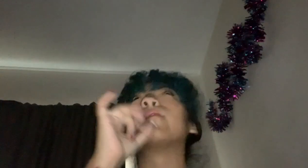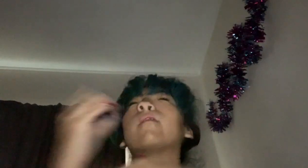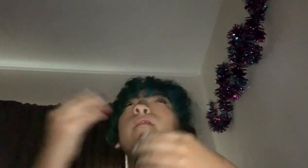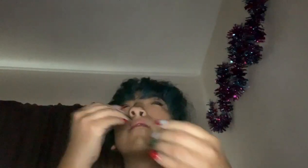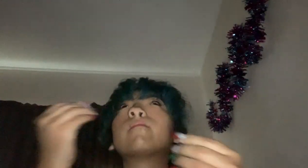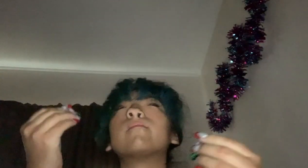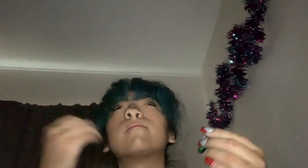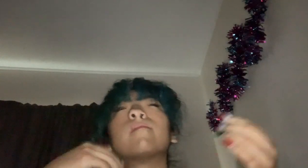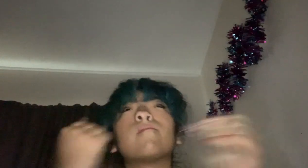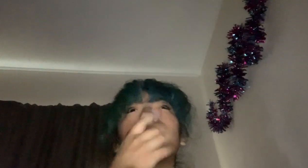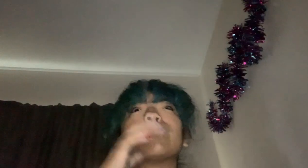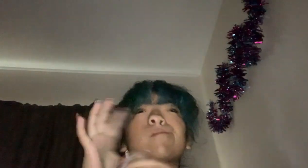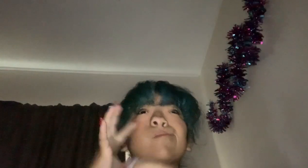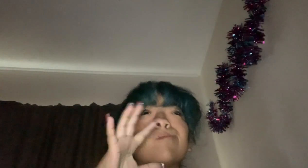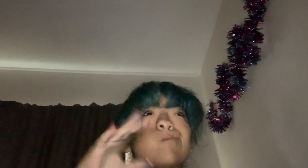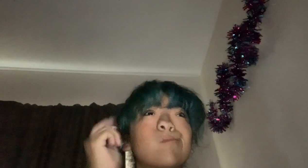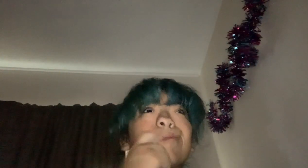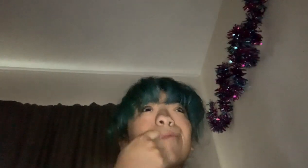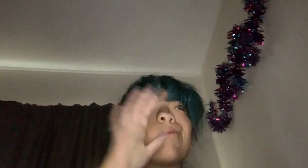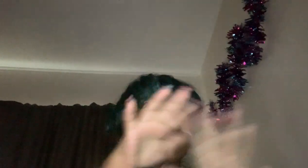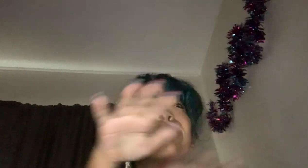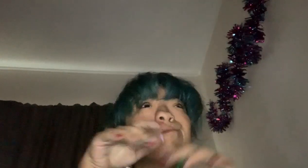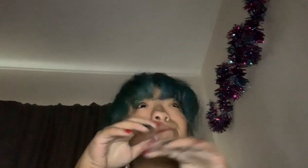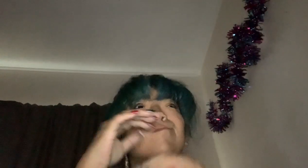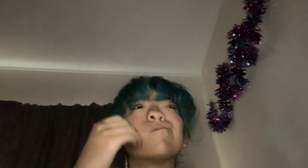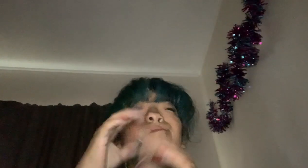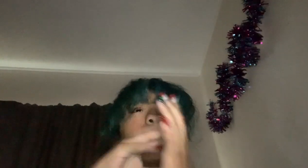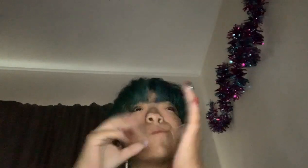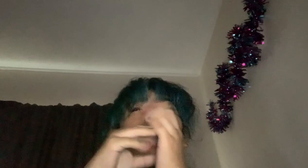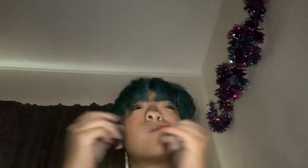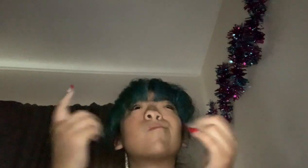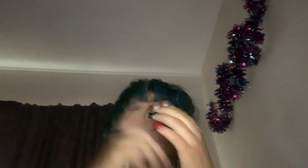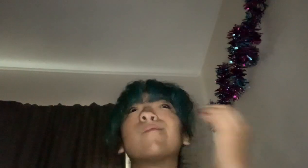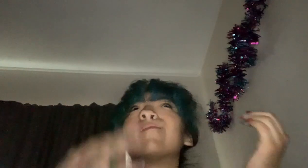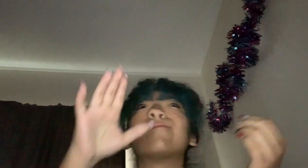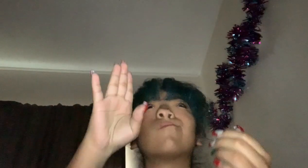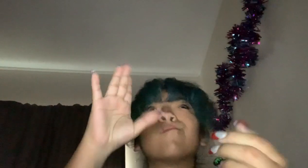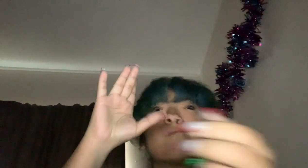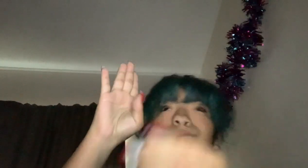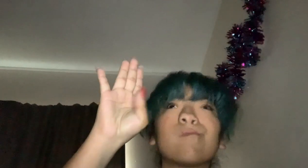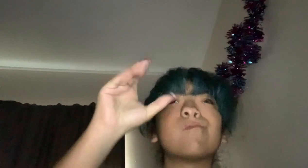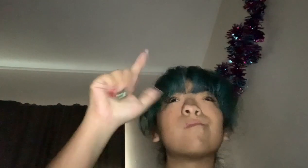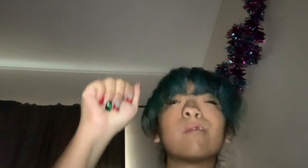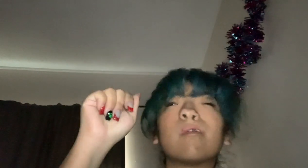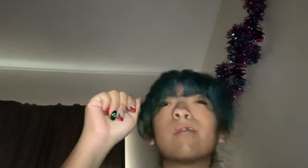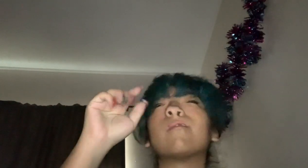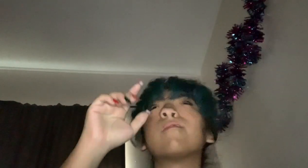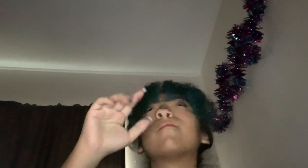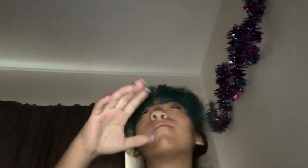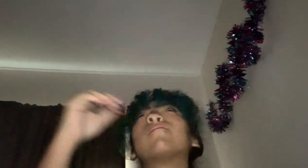Is everything is new? So things are really cool being at home.